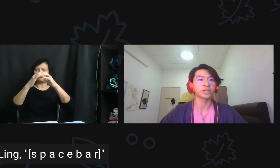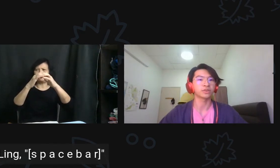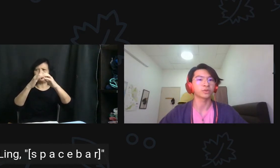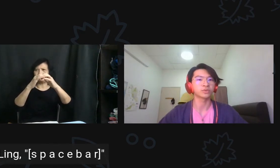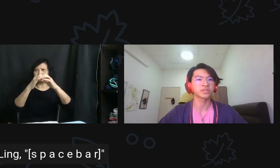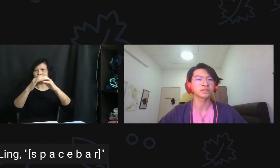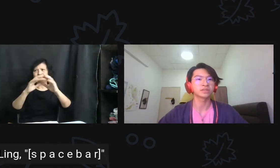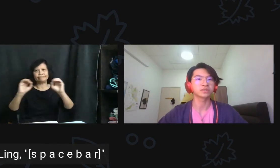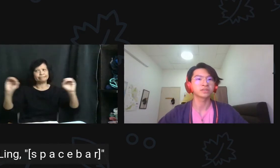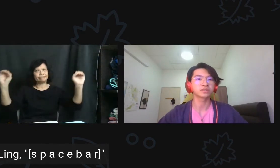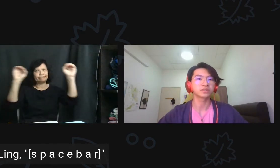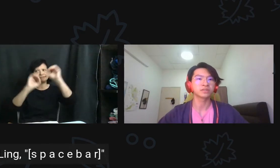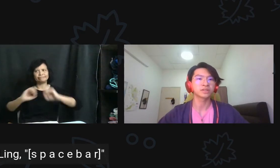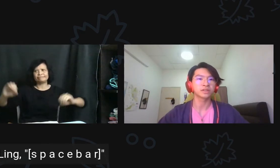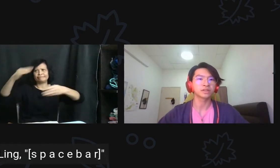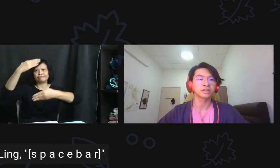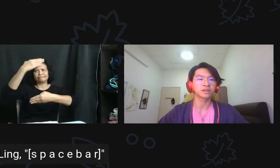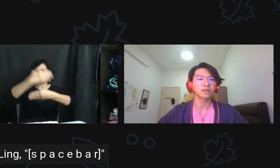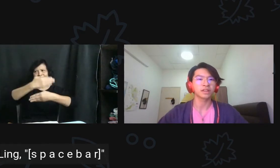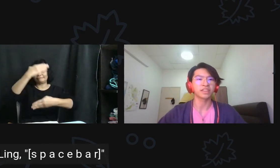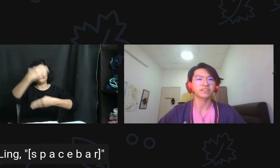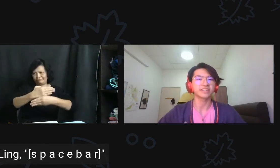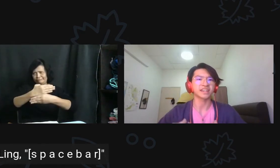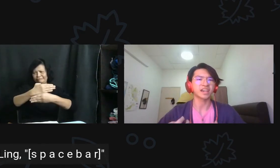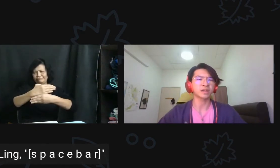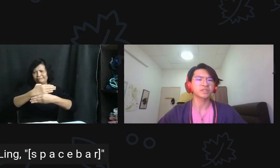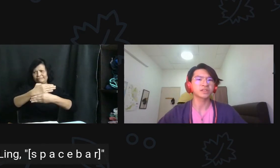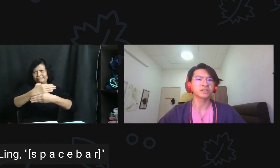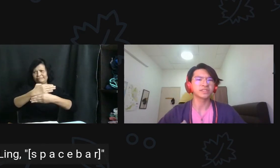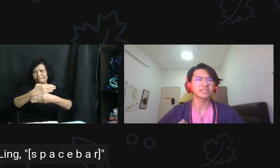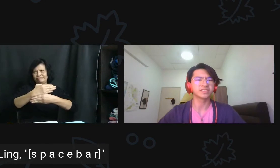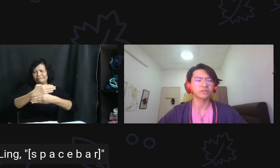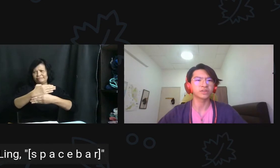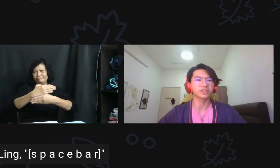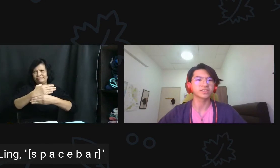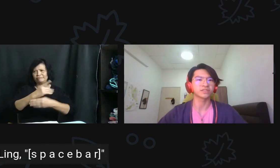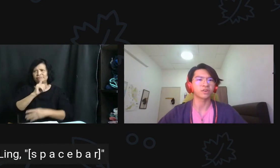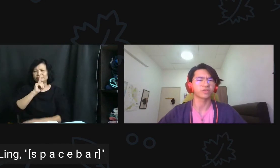windows. There is an absolute zeroness